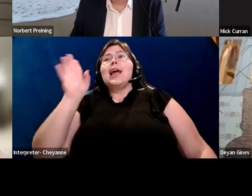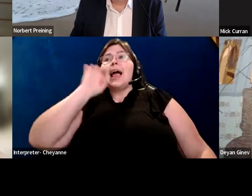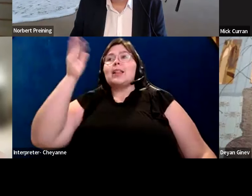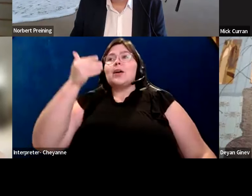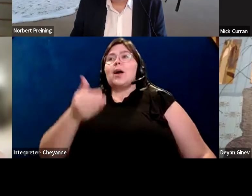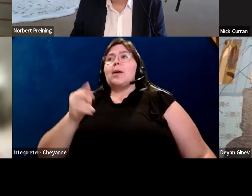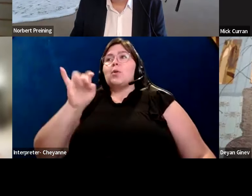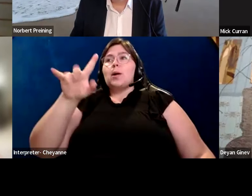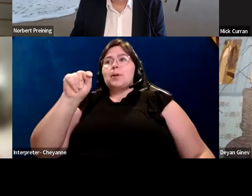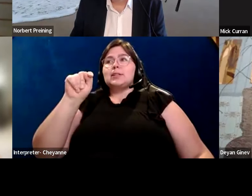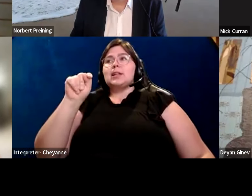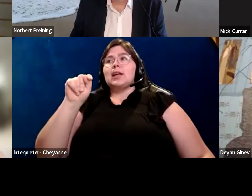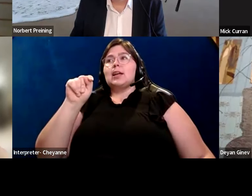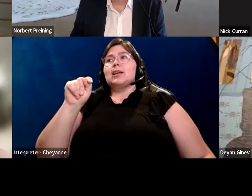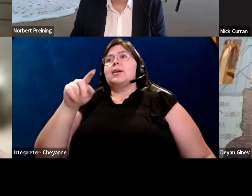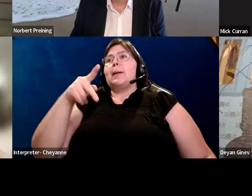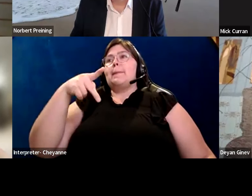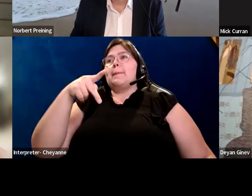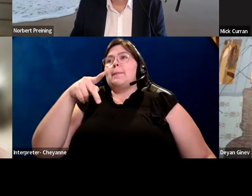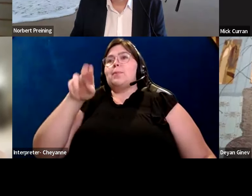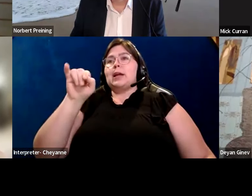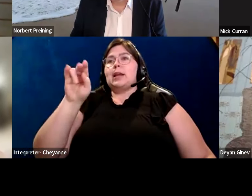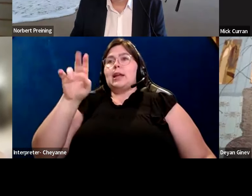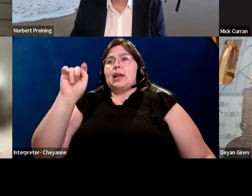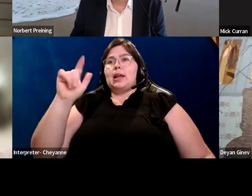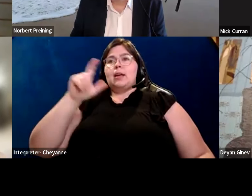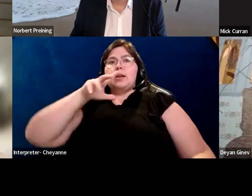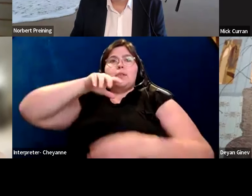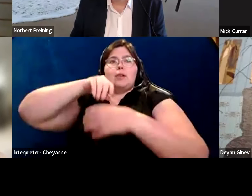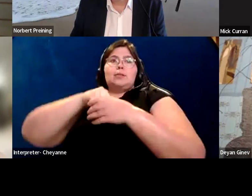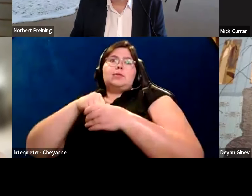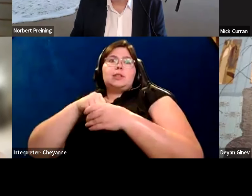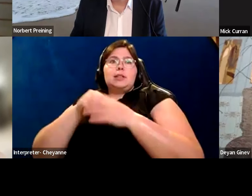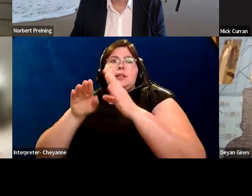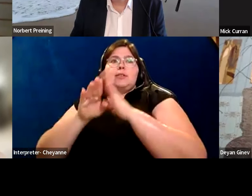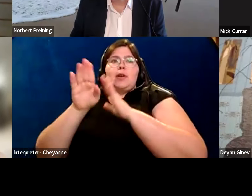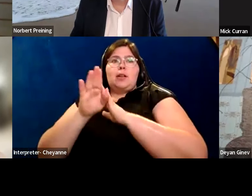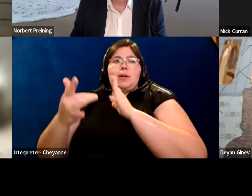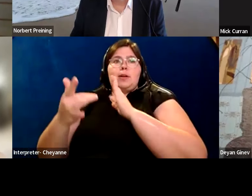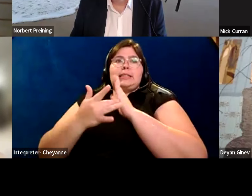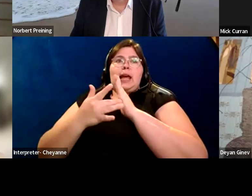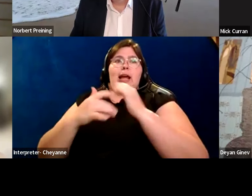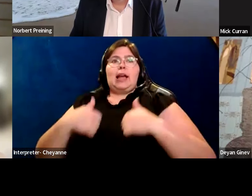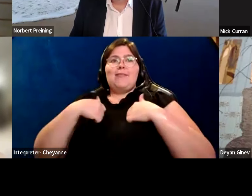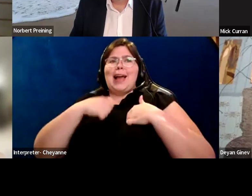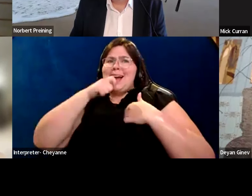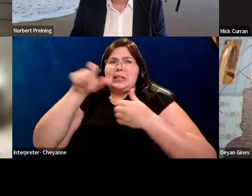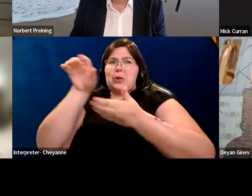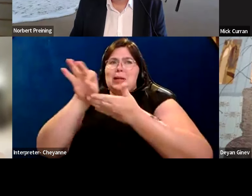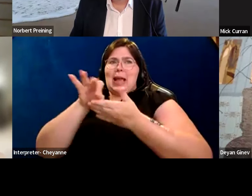I'm a core developer of TeX Live since about 20, I don't count, years, at least.